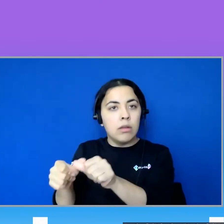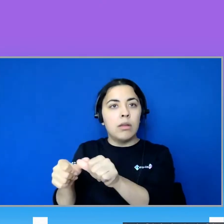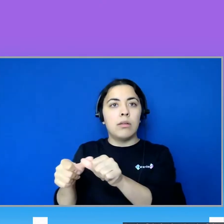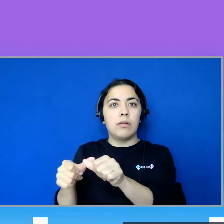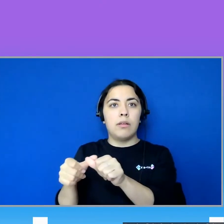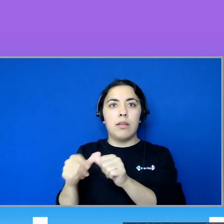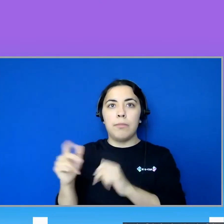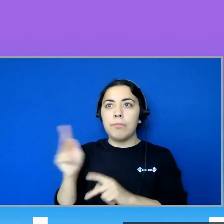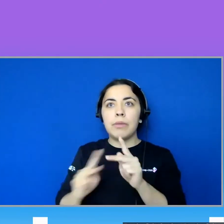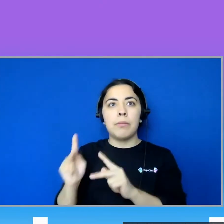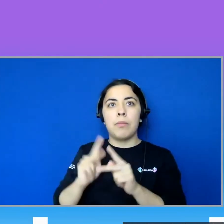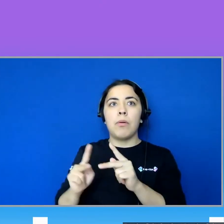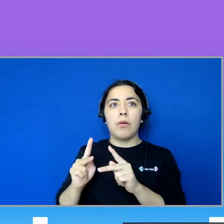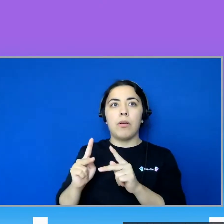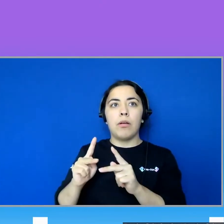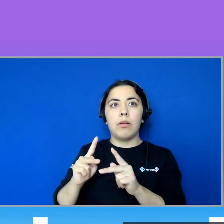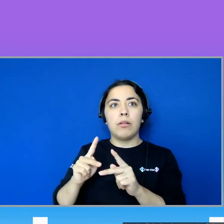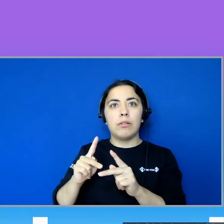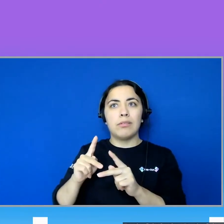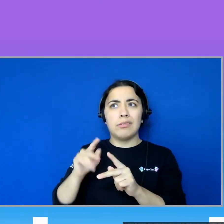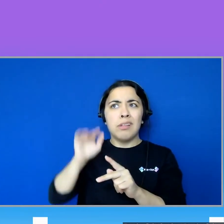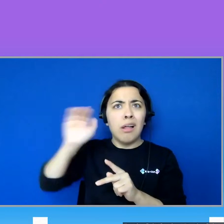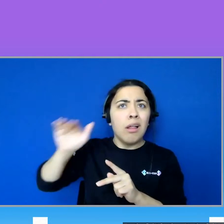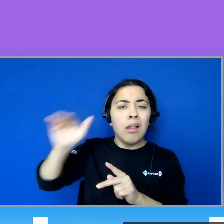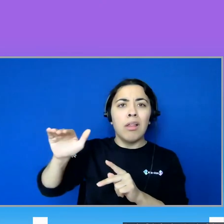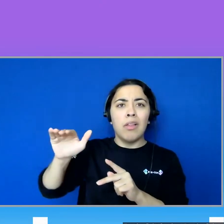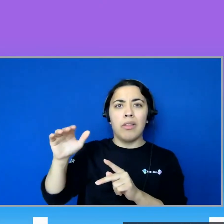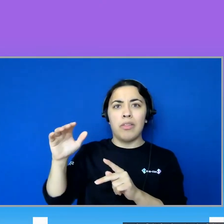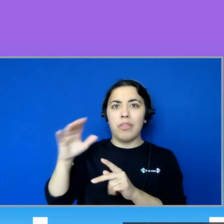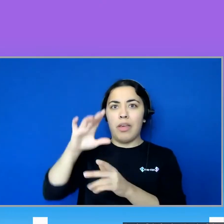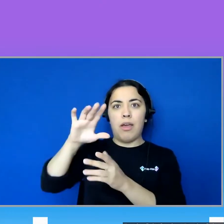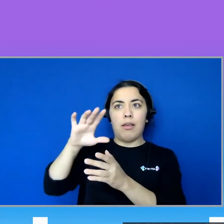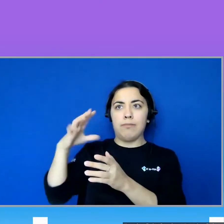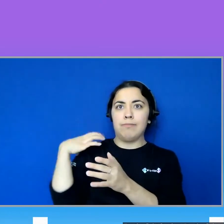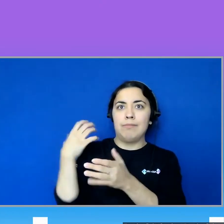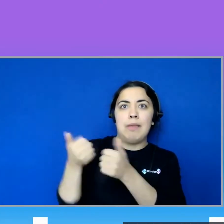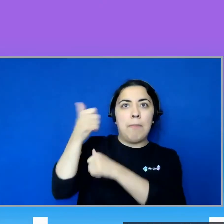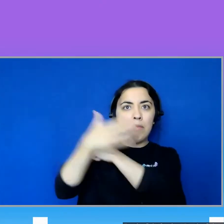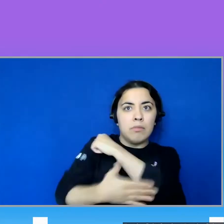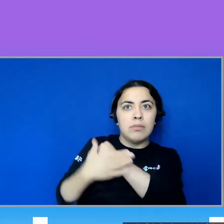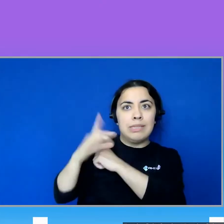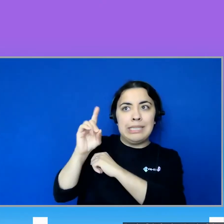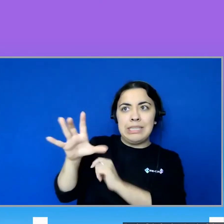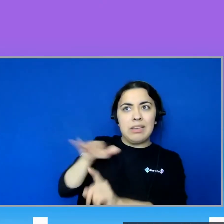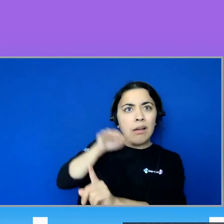staged die ins in capital